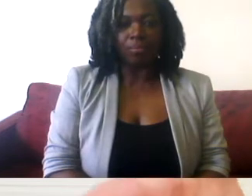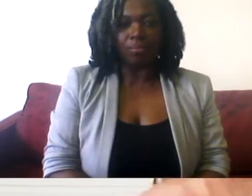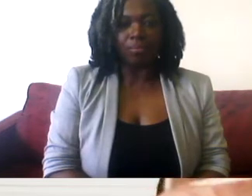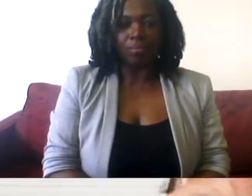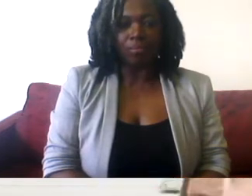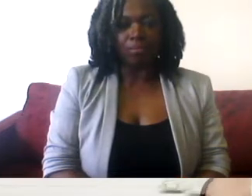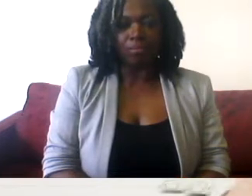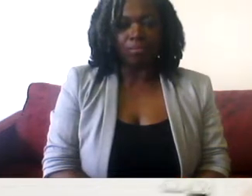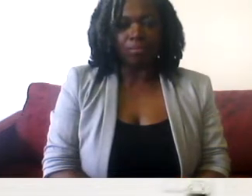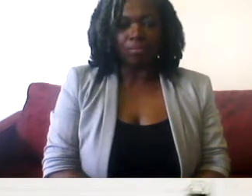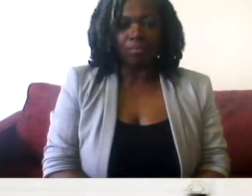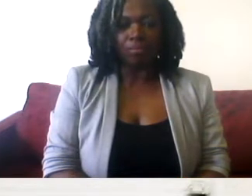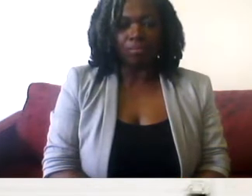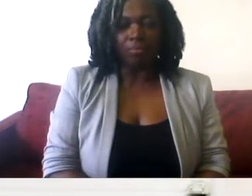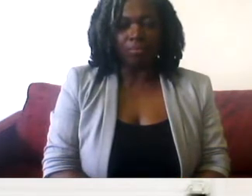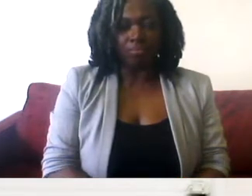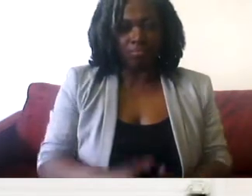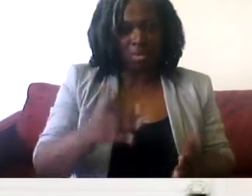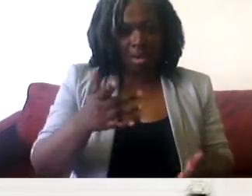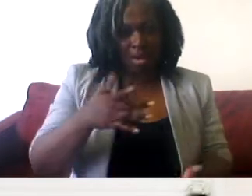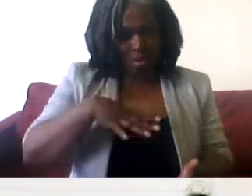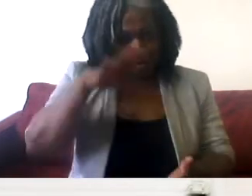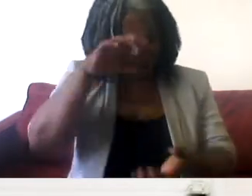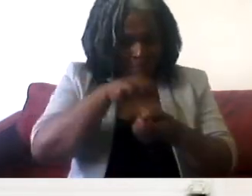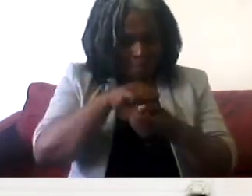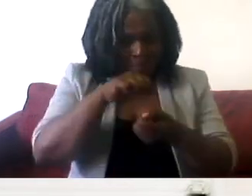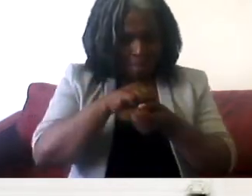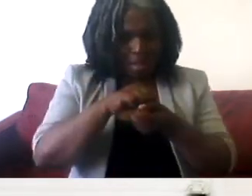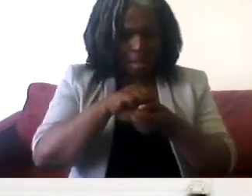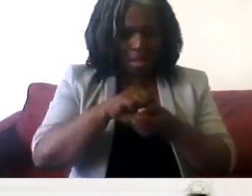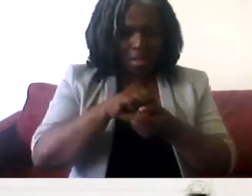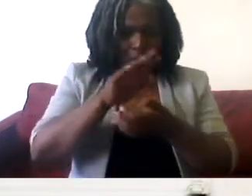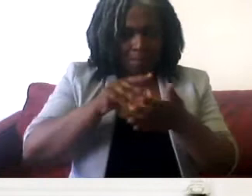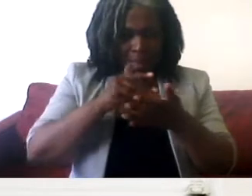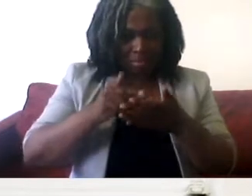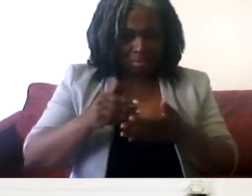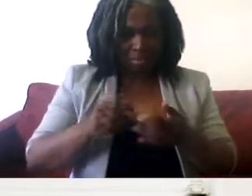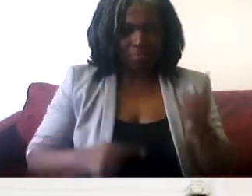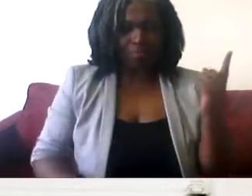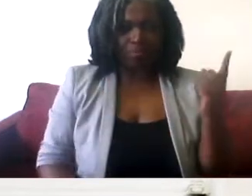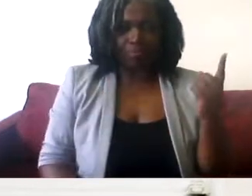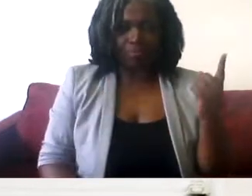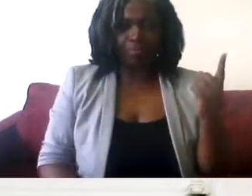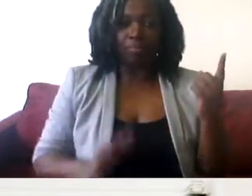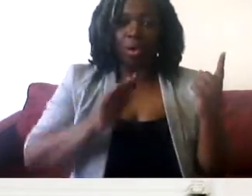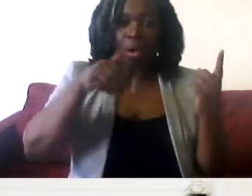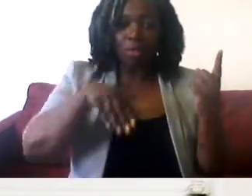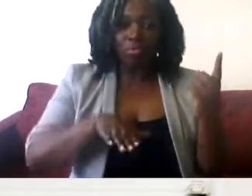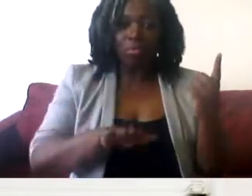The next thing I want you to do is to remember a sequence. The sequence goes